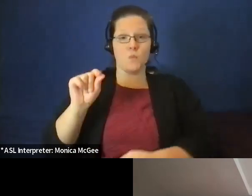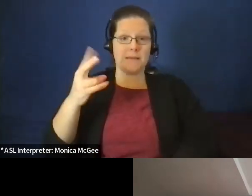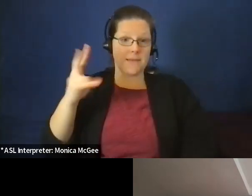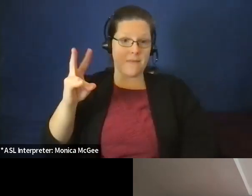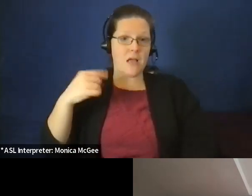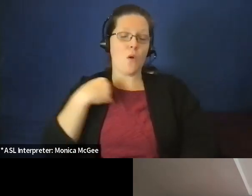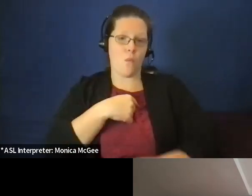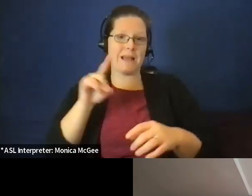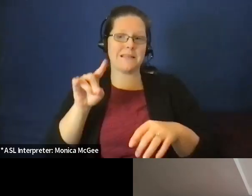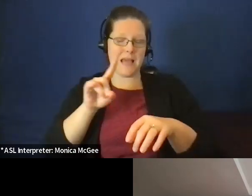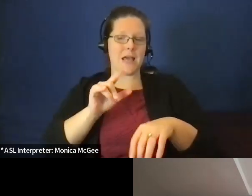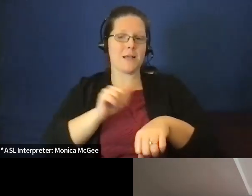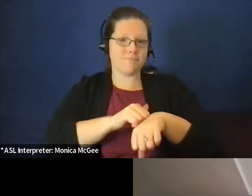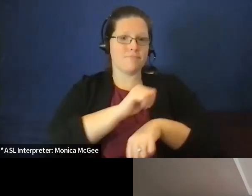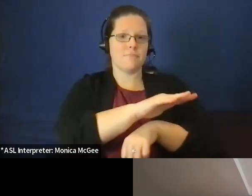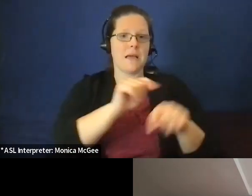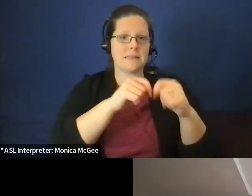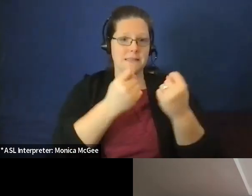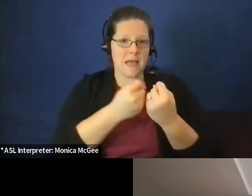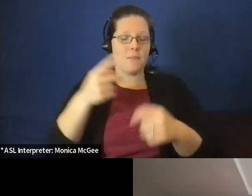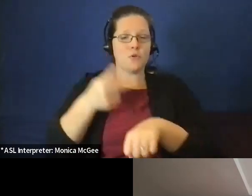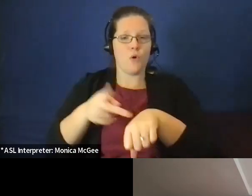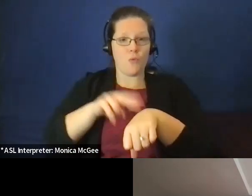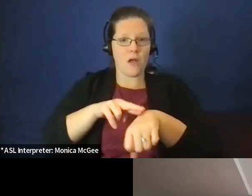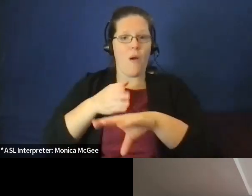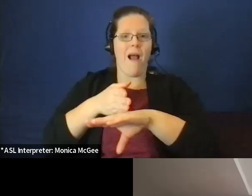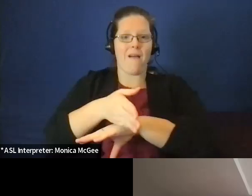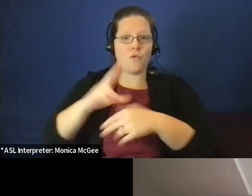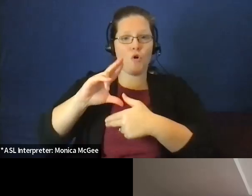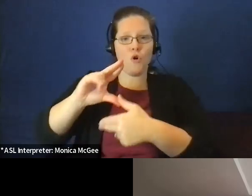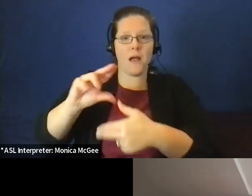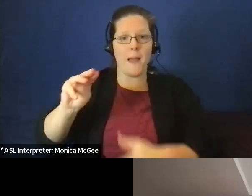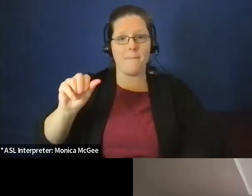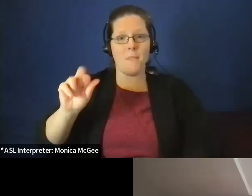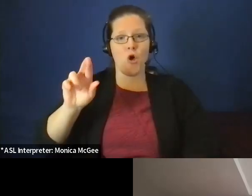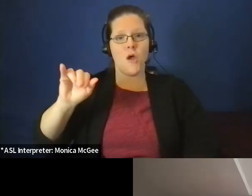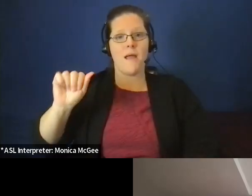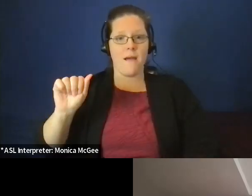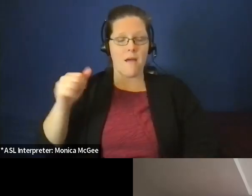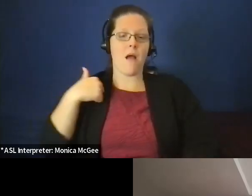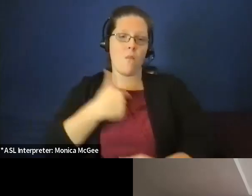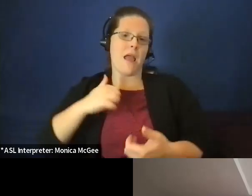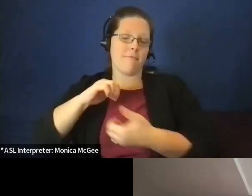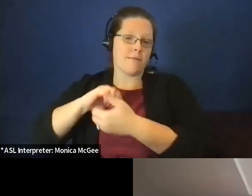for independent living. We provide trainings every day. Since 2017, we